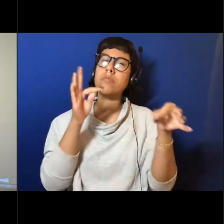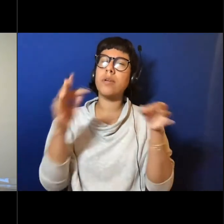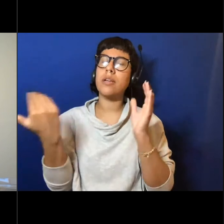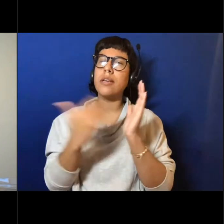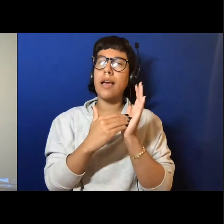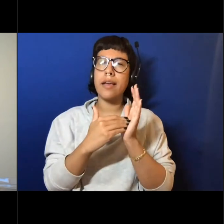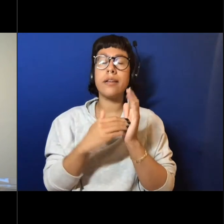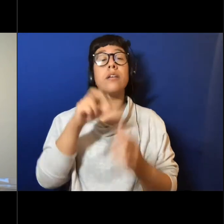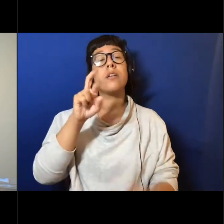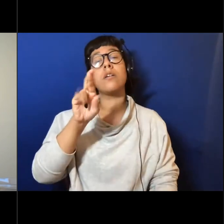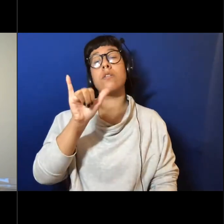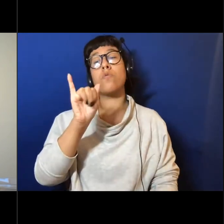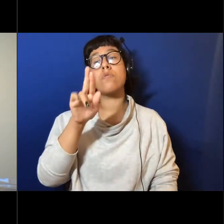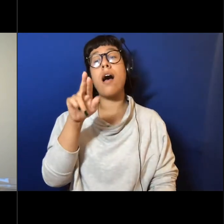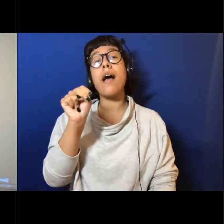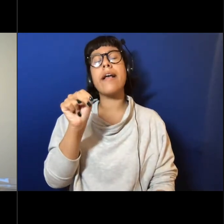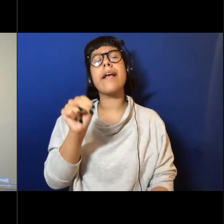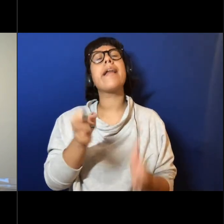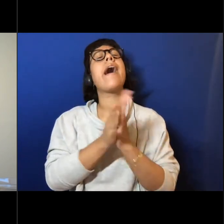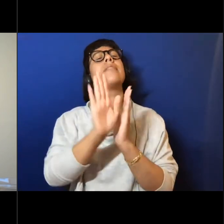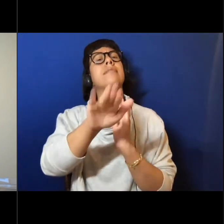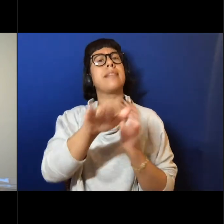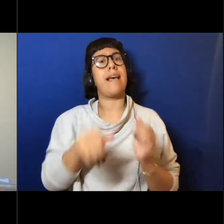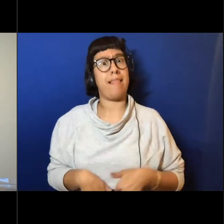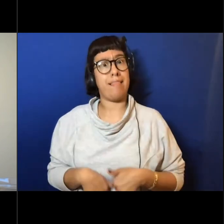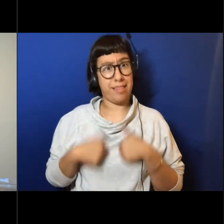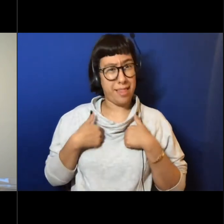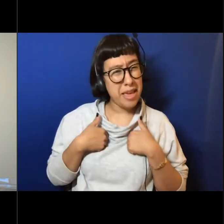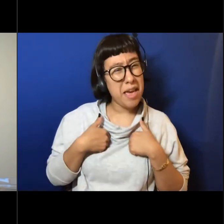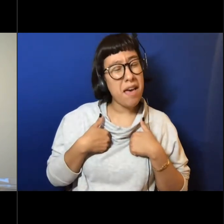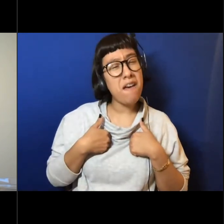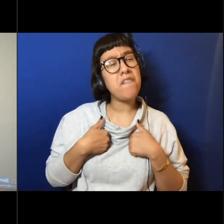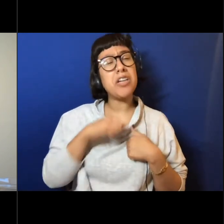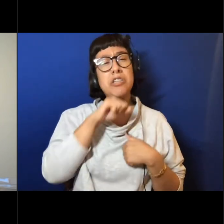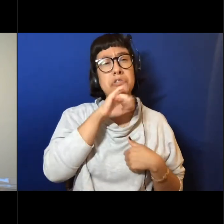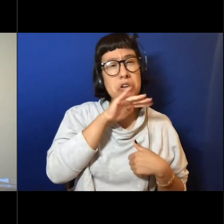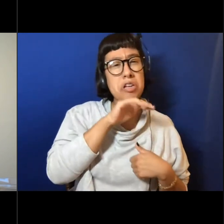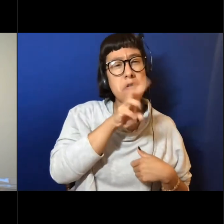Ryan is wondering, do they live in brackish water in addition to saltwater?